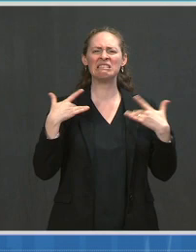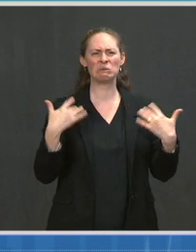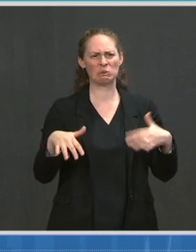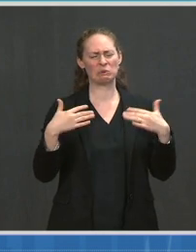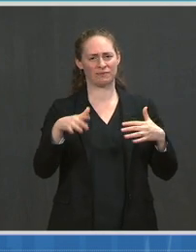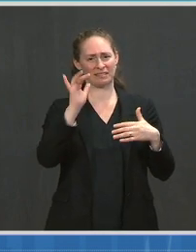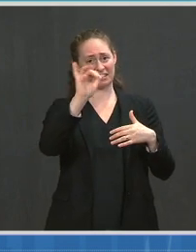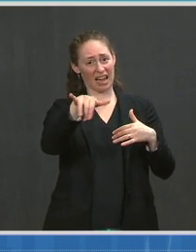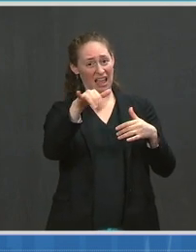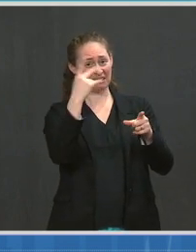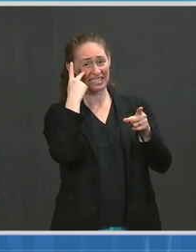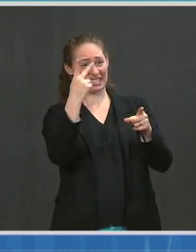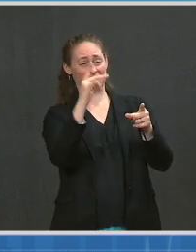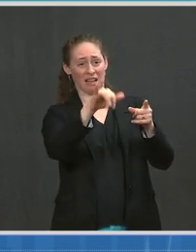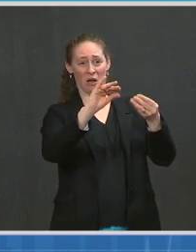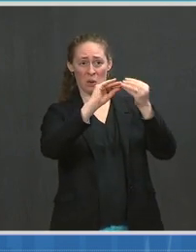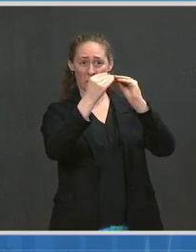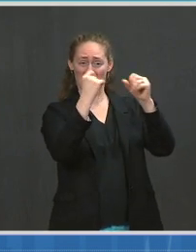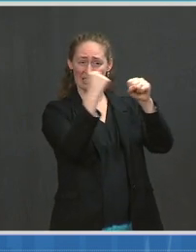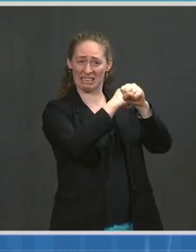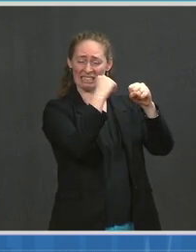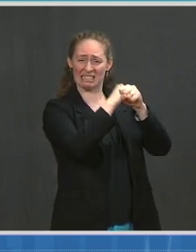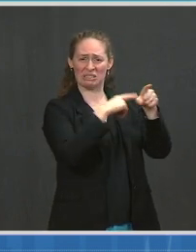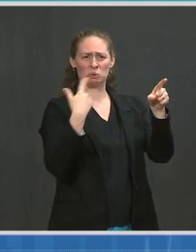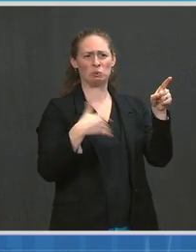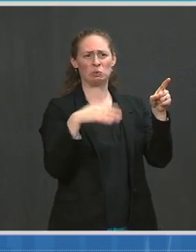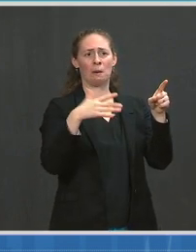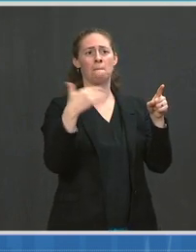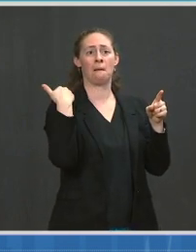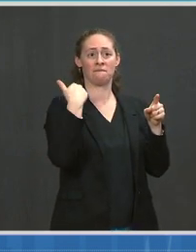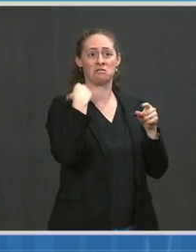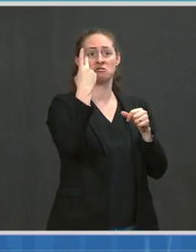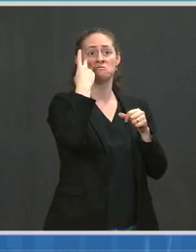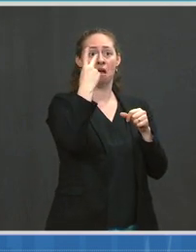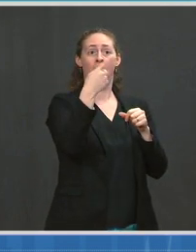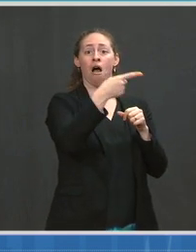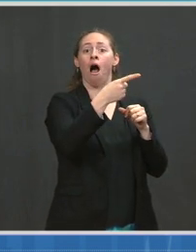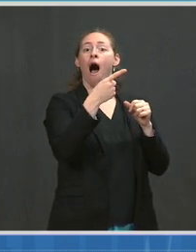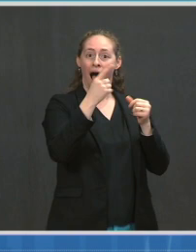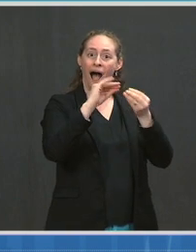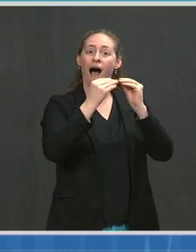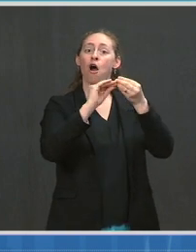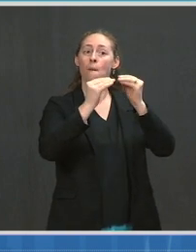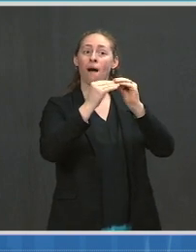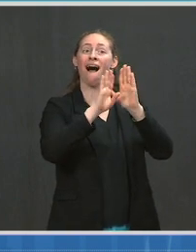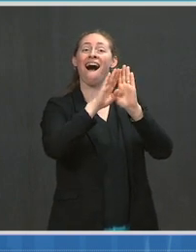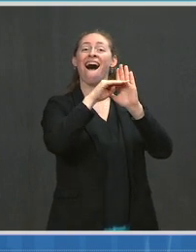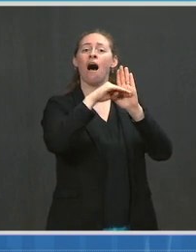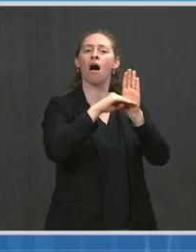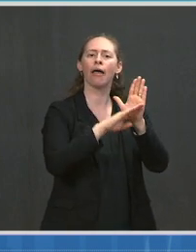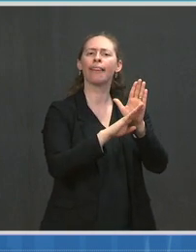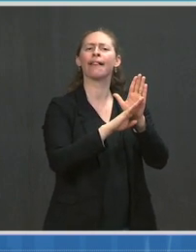move from historic declines, to stagnations, to increases. And we know from prior surges